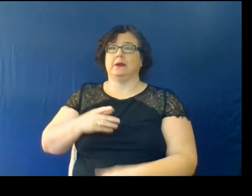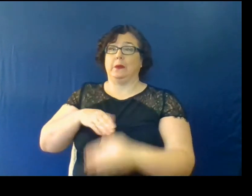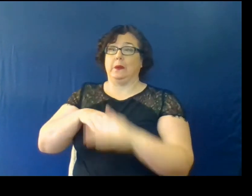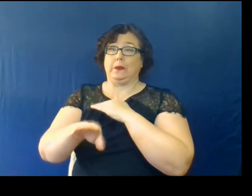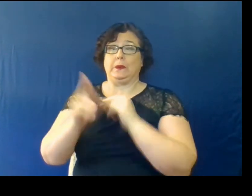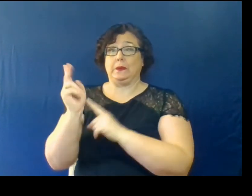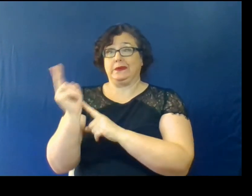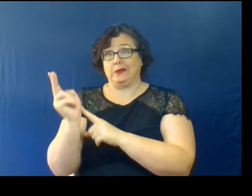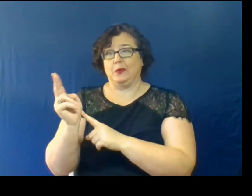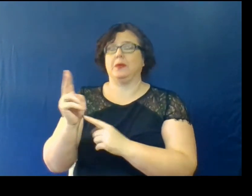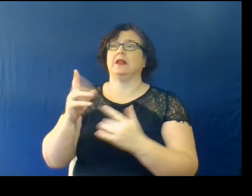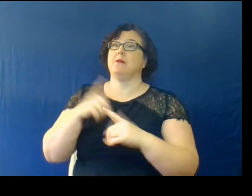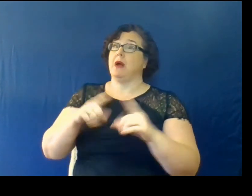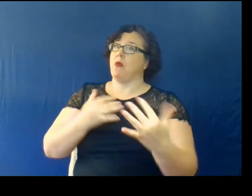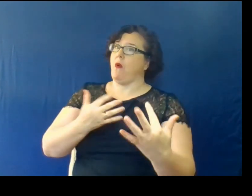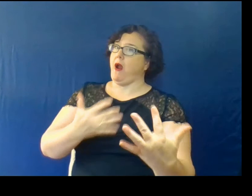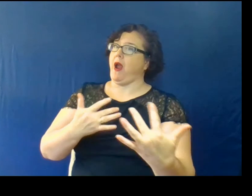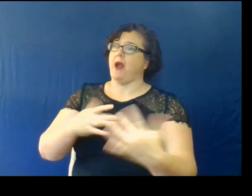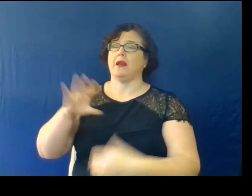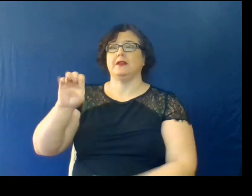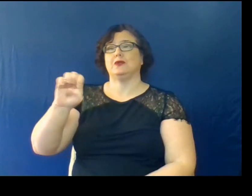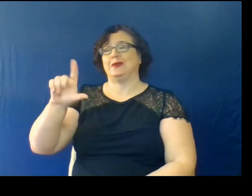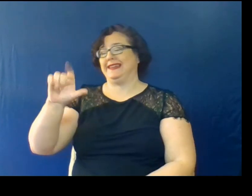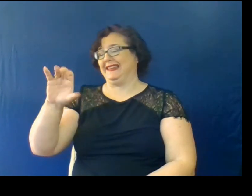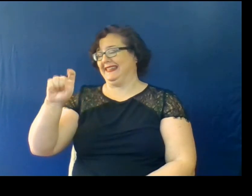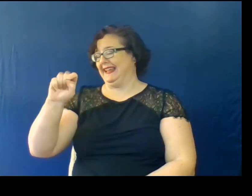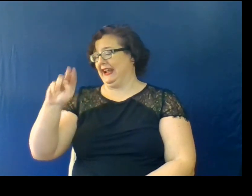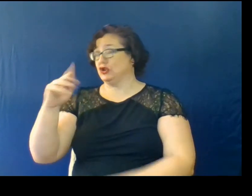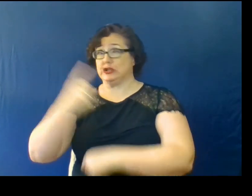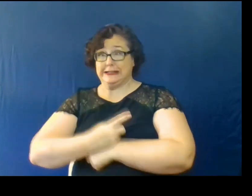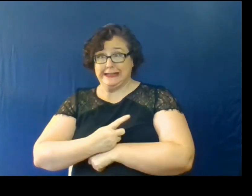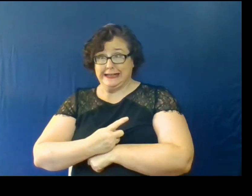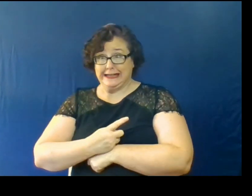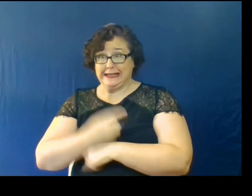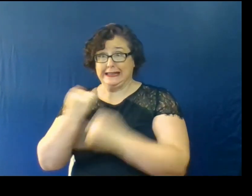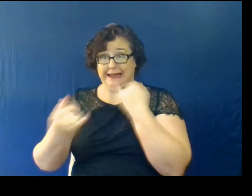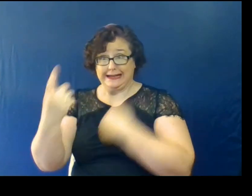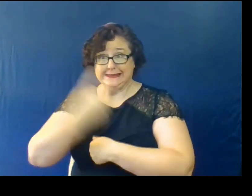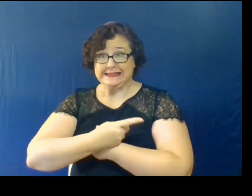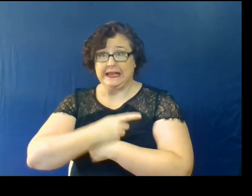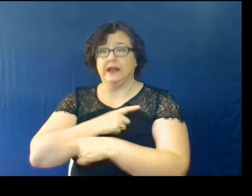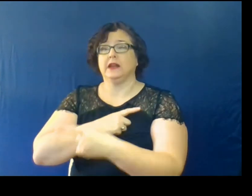till election day you're going to be with a bunch of your friends and neighbors that you know you